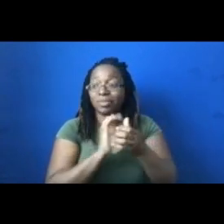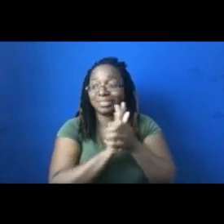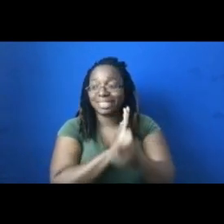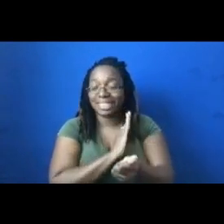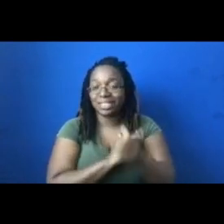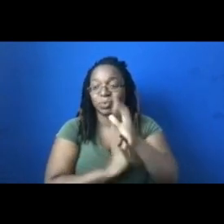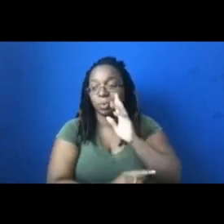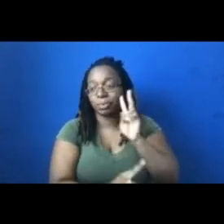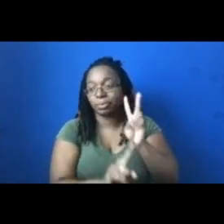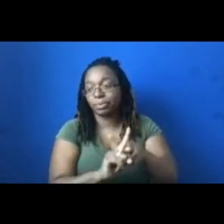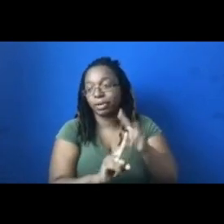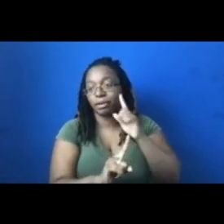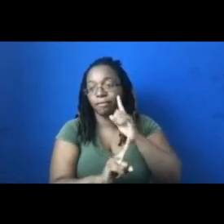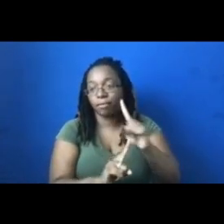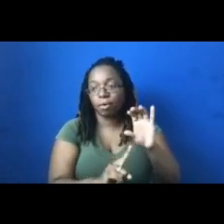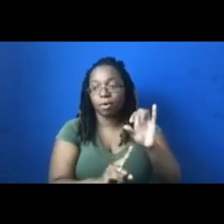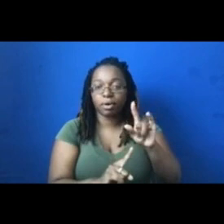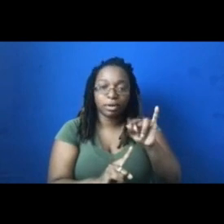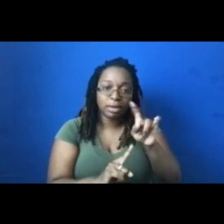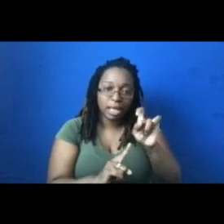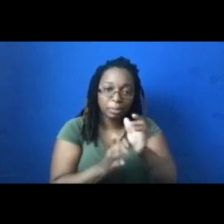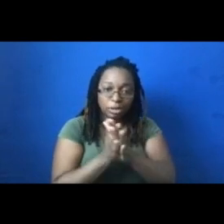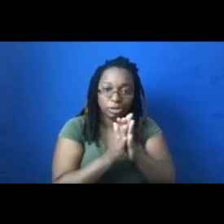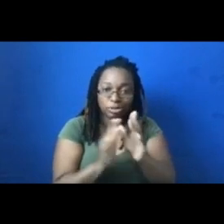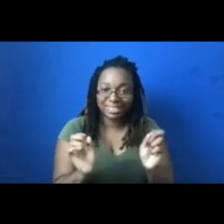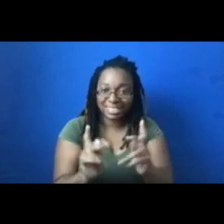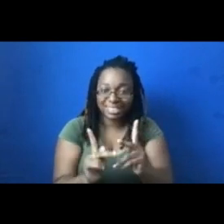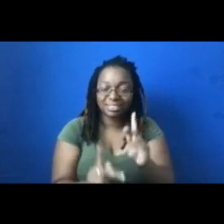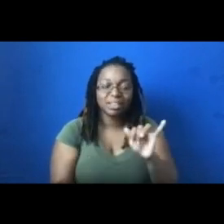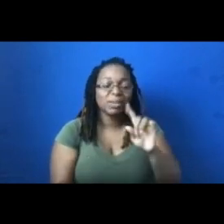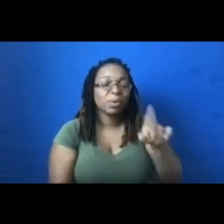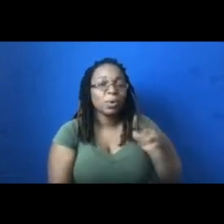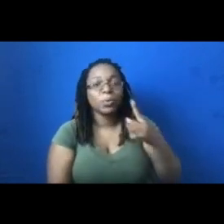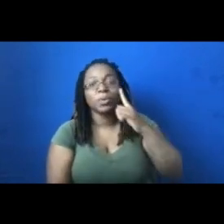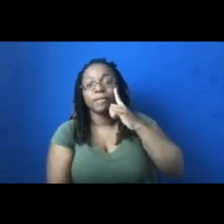resilience. And these are only for illustrative purposes. These